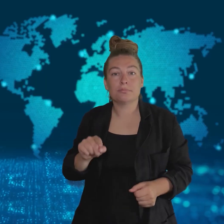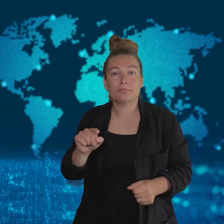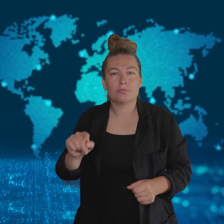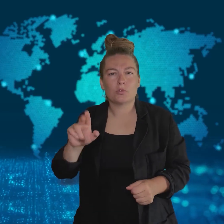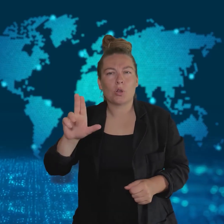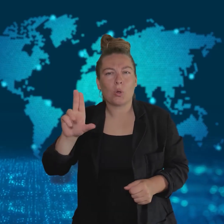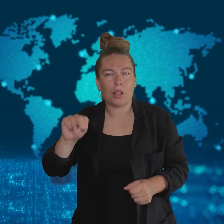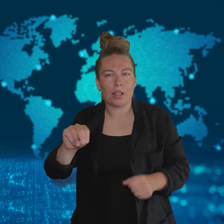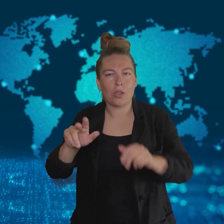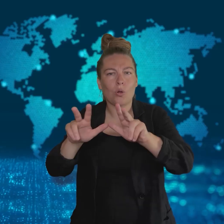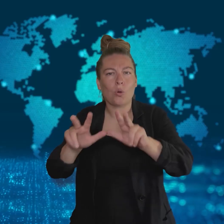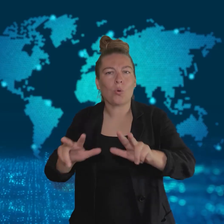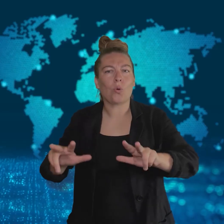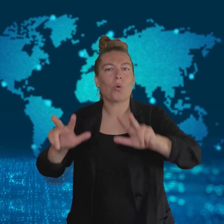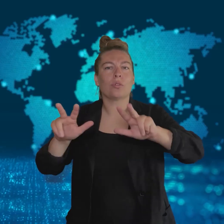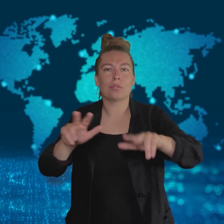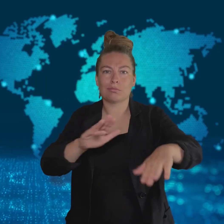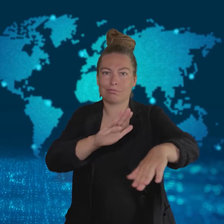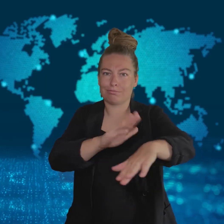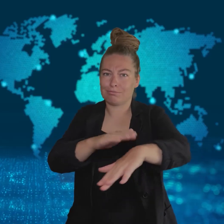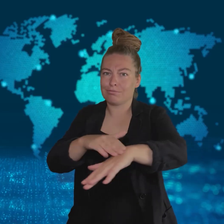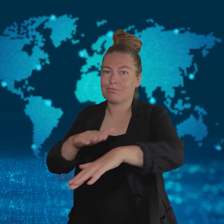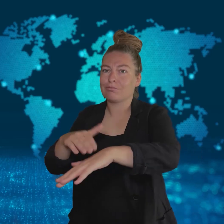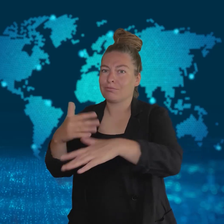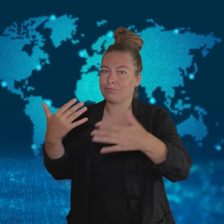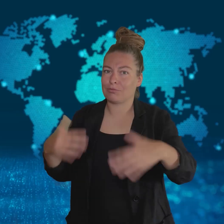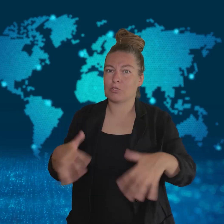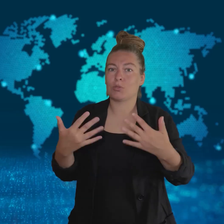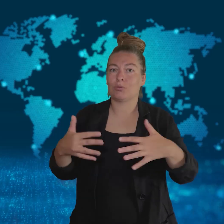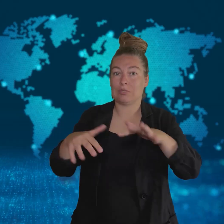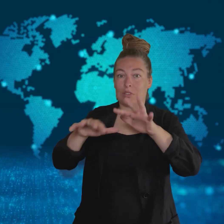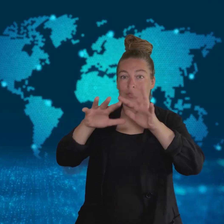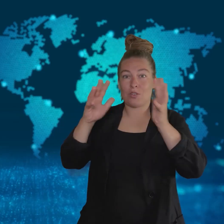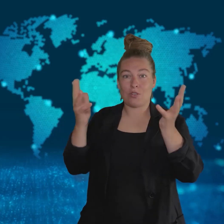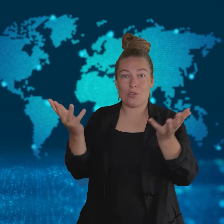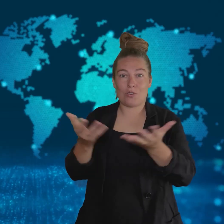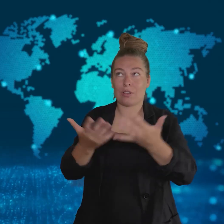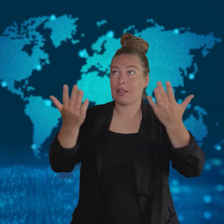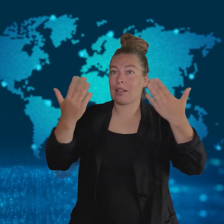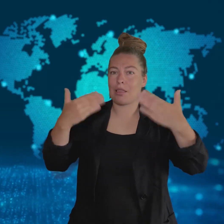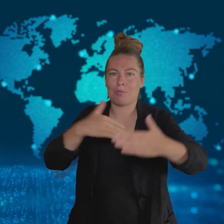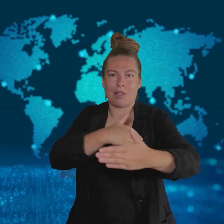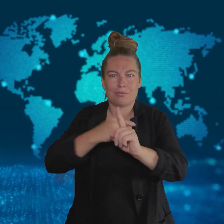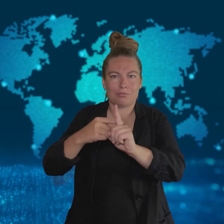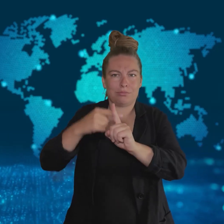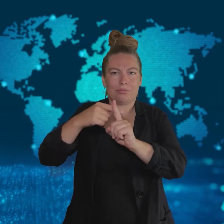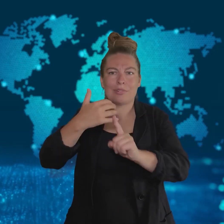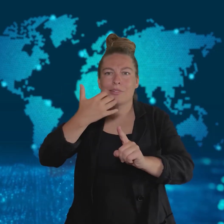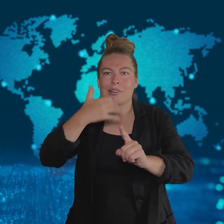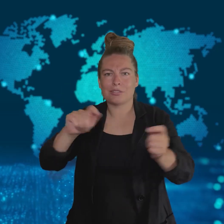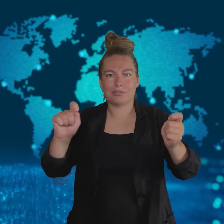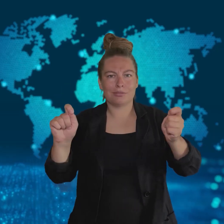Fires happen naturally.